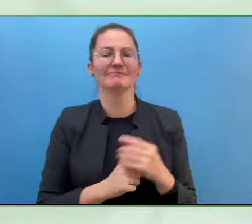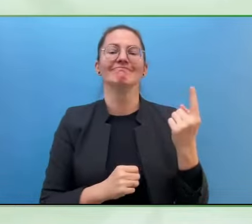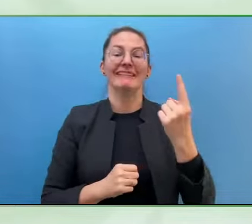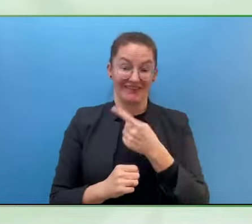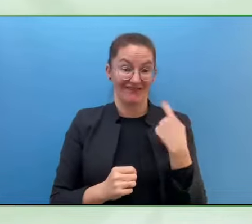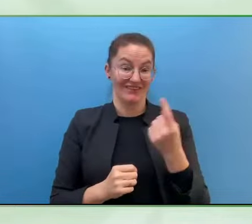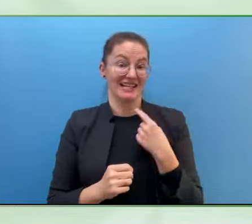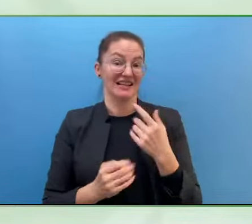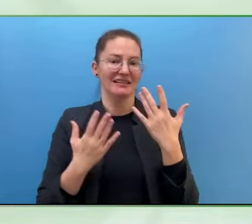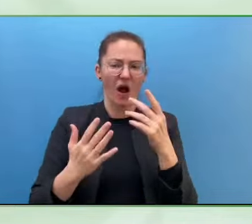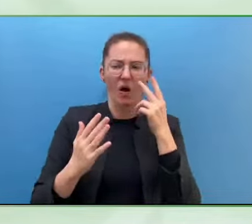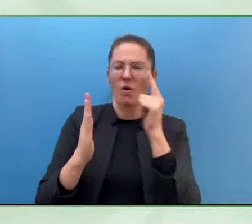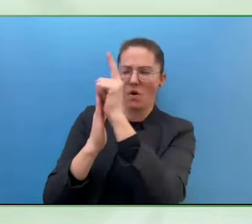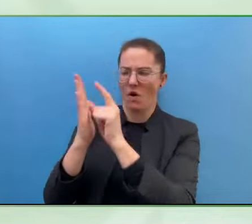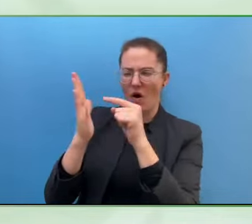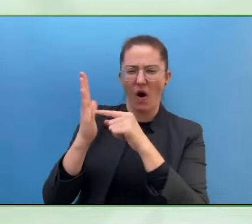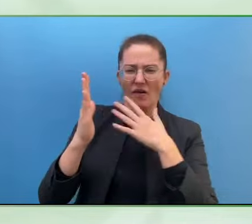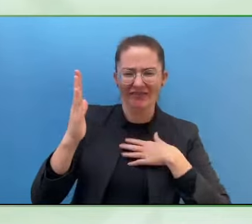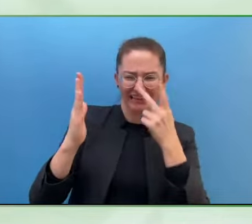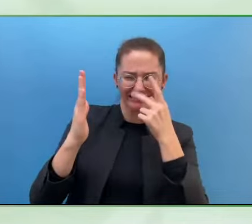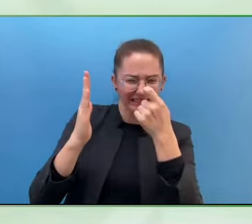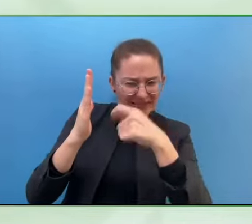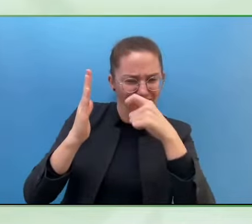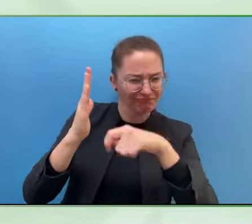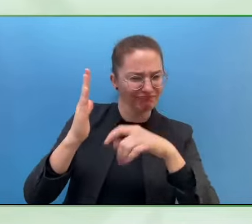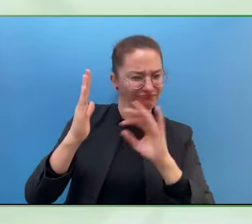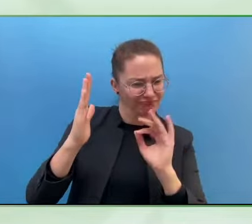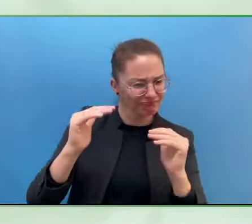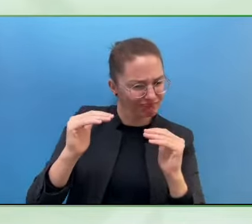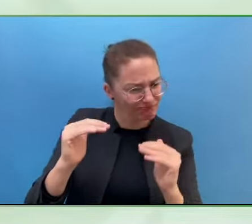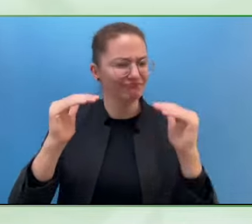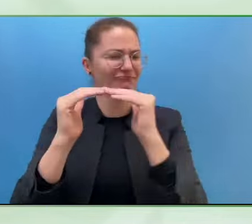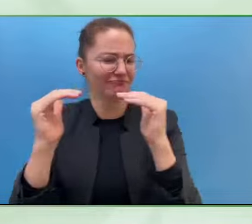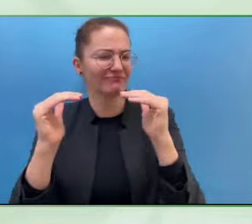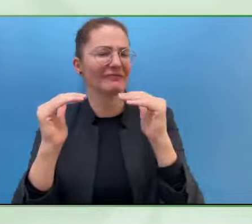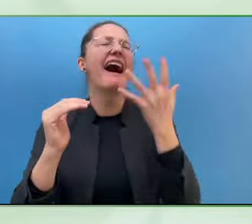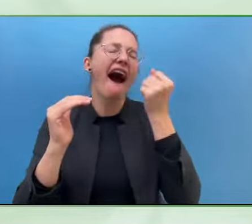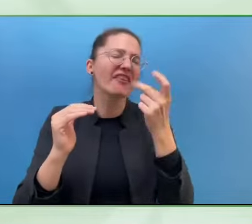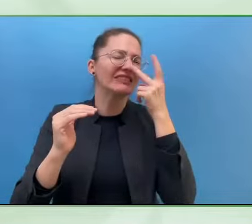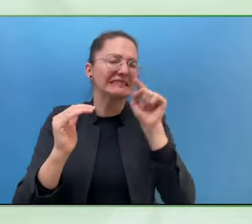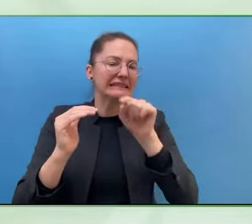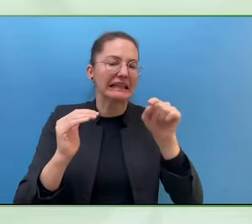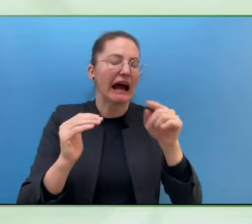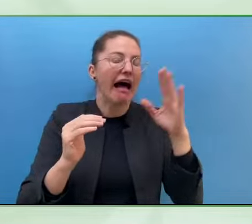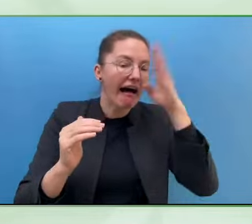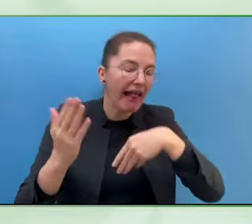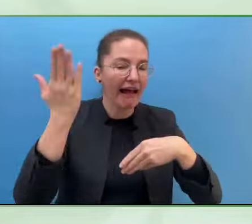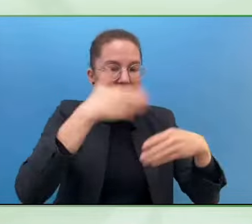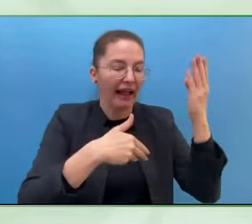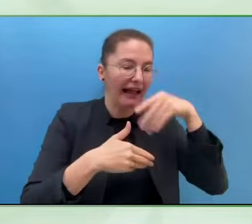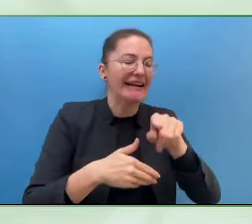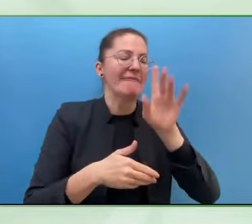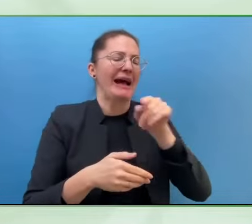We are a proud partner of the technology forum that took place on Tuesday.